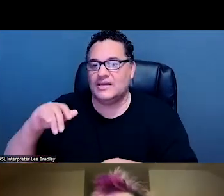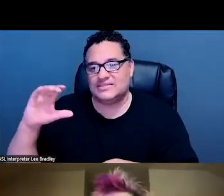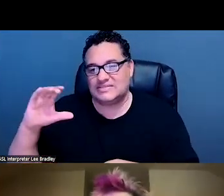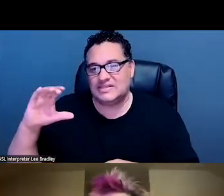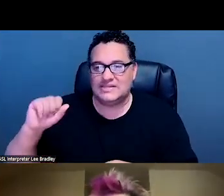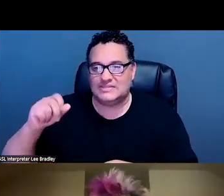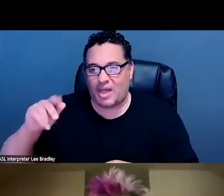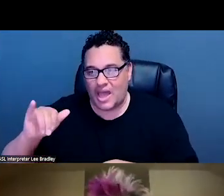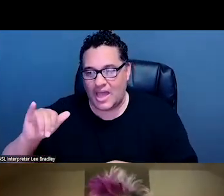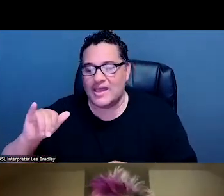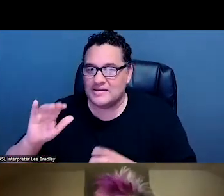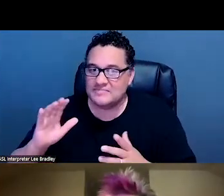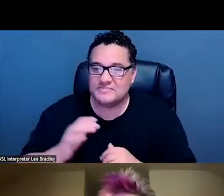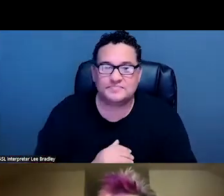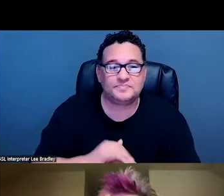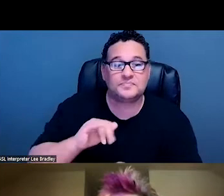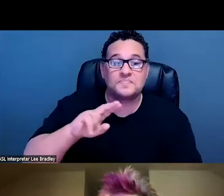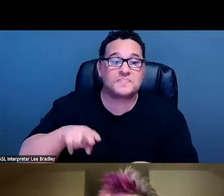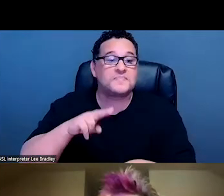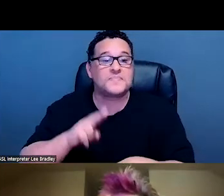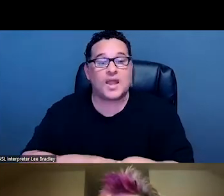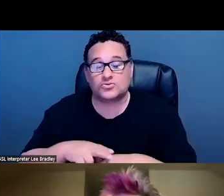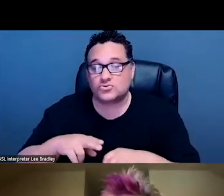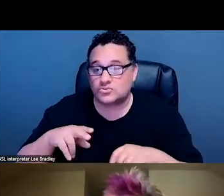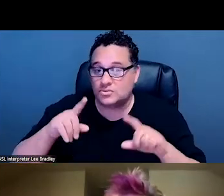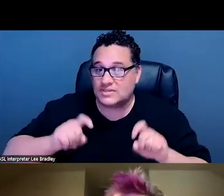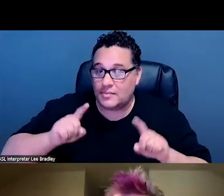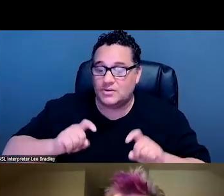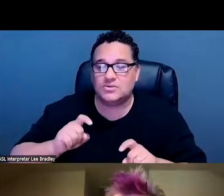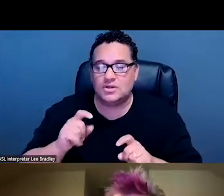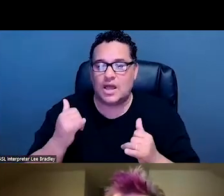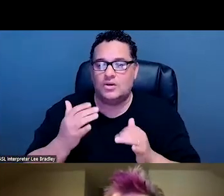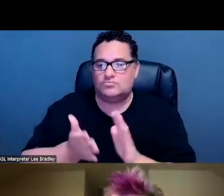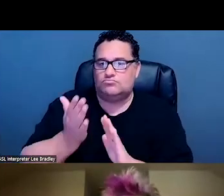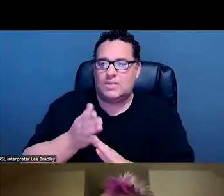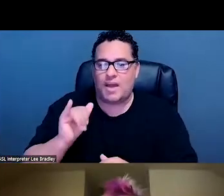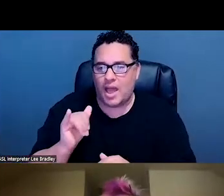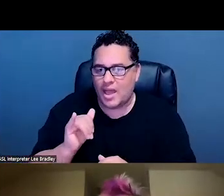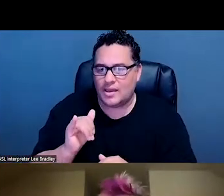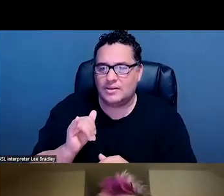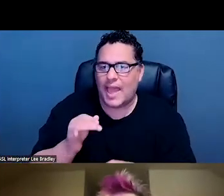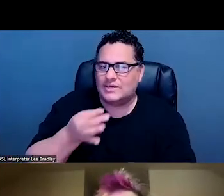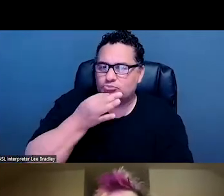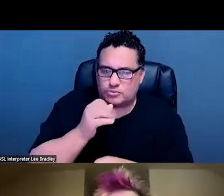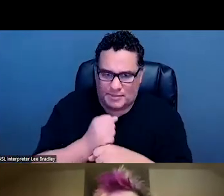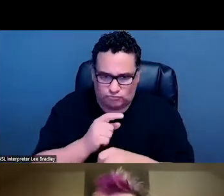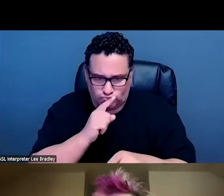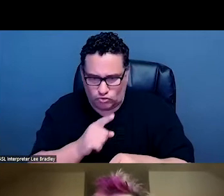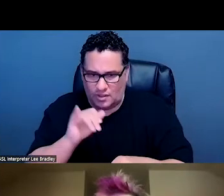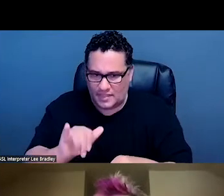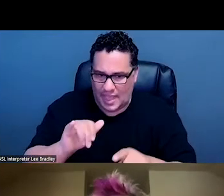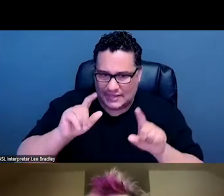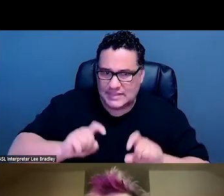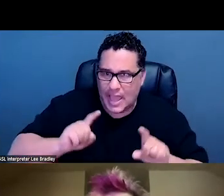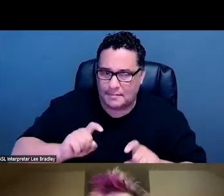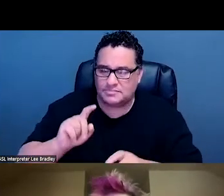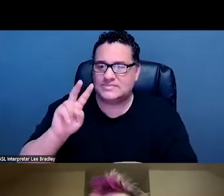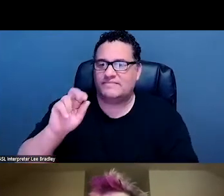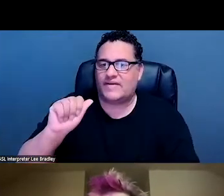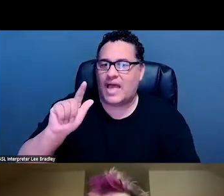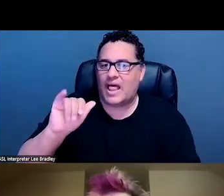THIS ORGANIZATION IS OVERSEEN TO MAKE SURE THE EXAM IS VALID. AND HAVING THIS TRAINING HAS REALLY